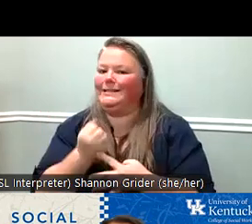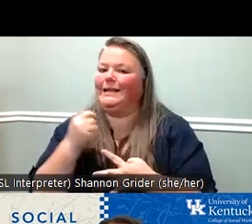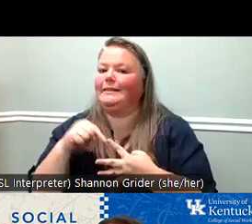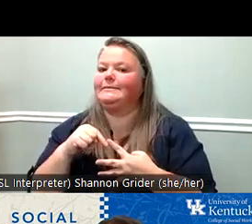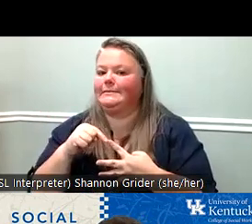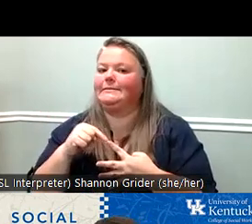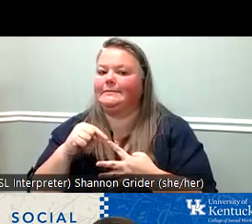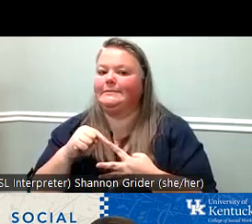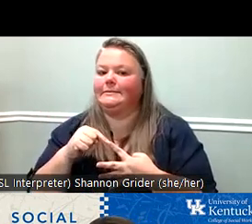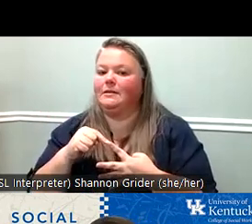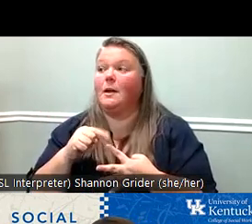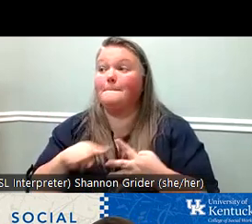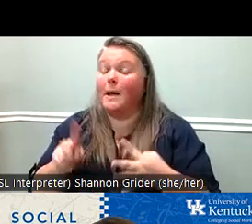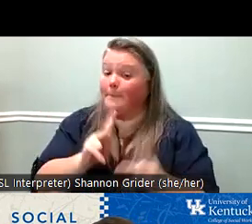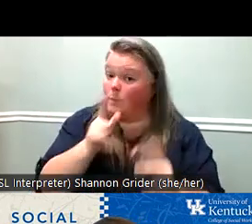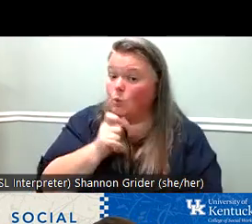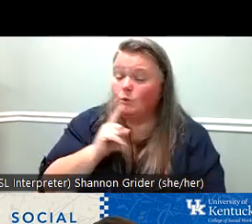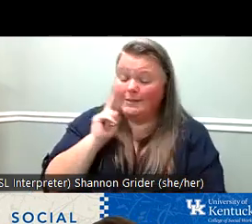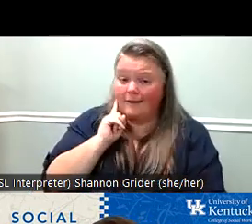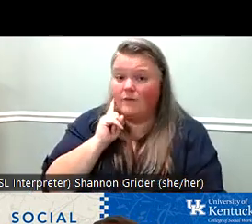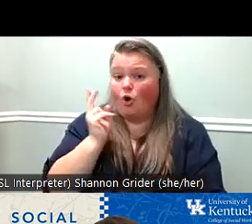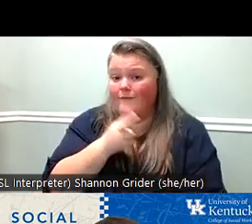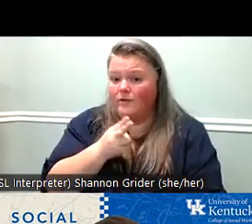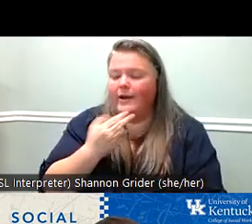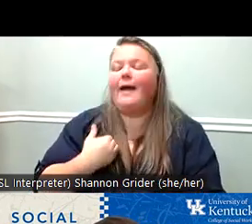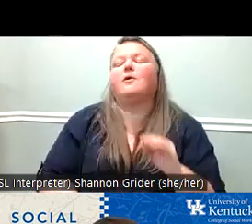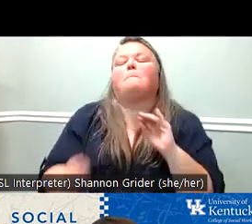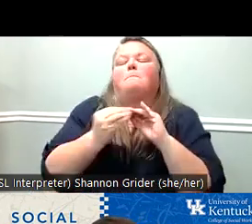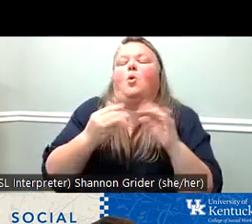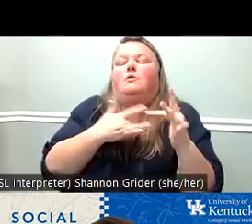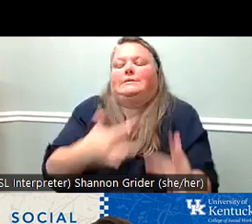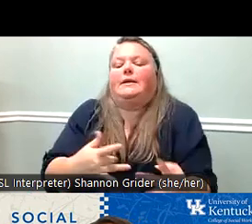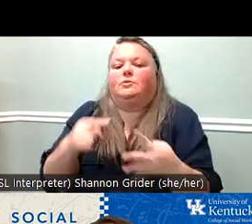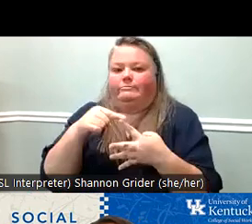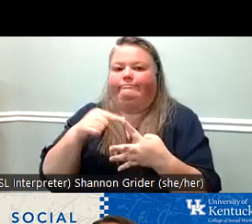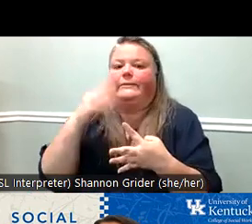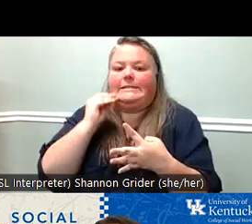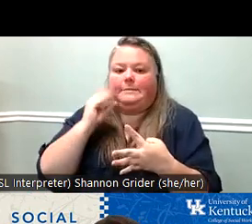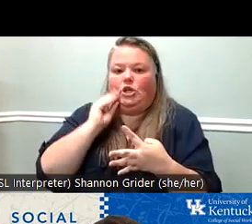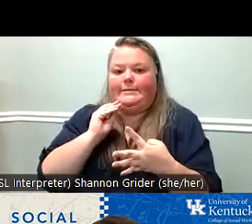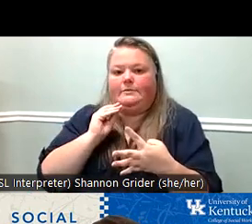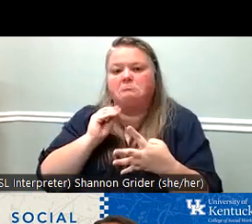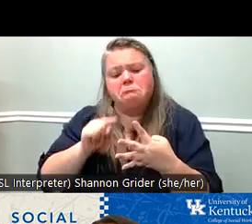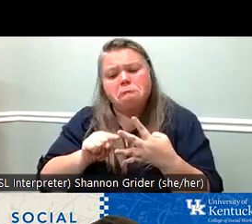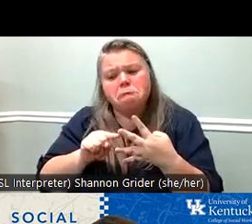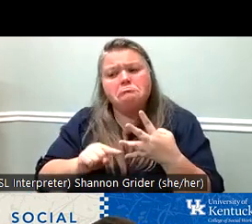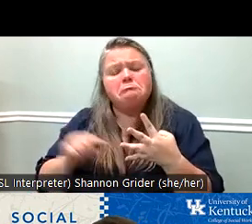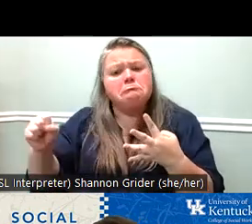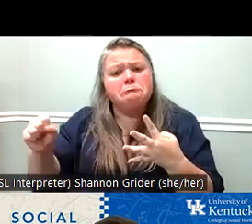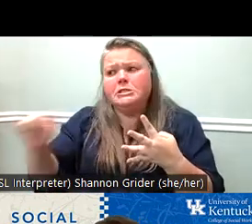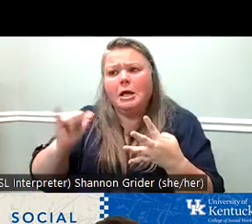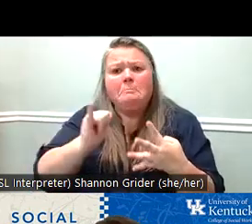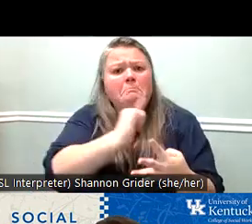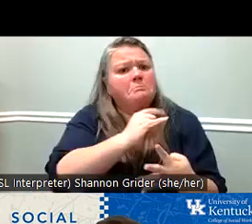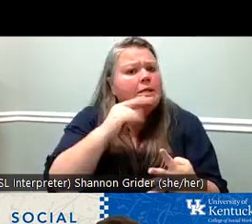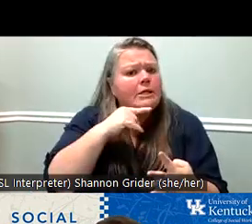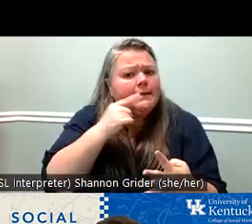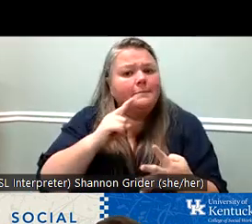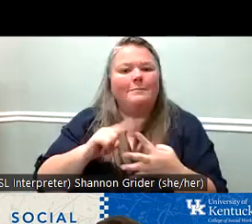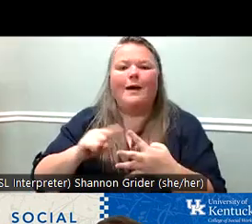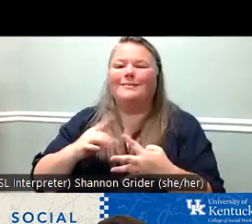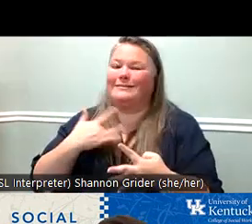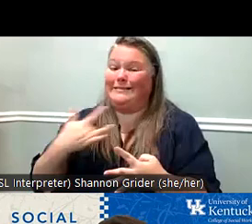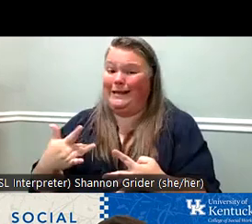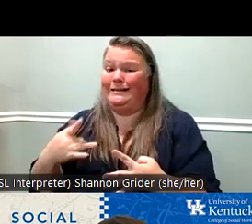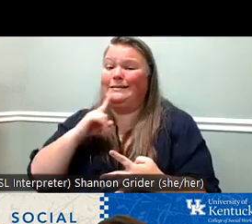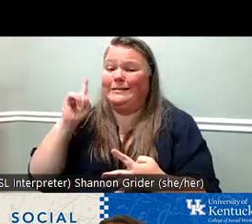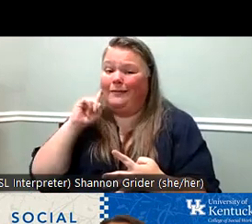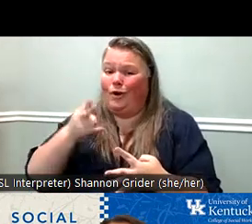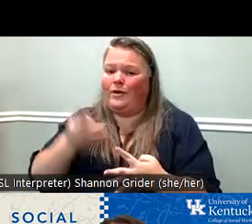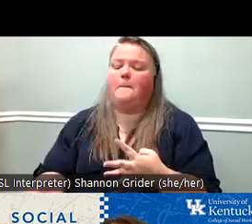THIS, ALL OF US EXPERIENCE MENTAL HEALTH DISTRESS, RIGHT? ALL OF US EXPERIENCE MENTAL HEALTH PROBLEMS. NOT ALL OF US EXPERIENCE A MENTAL HEALTH DISORDER, BUT THOSE